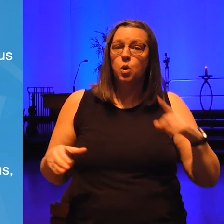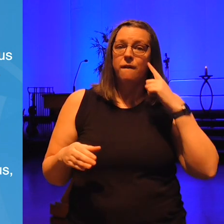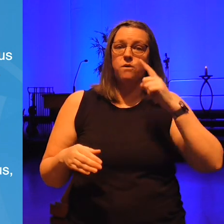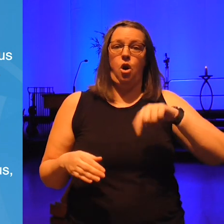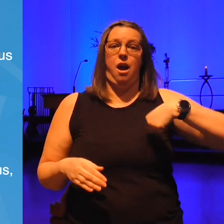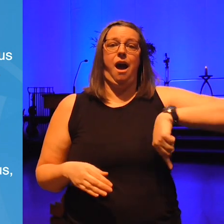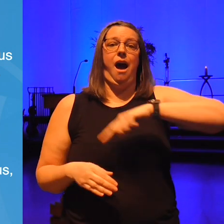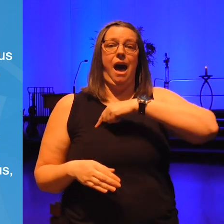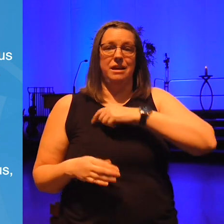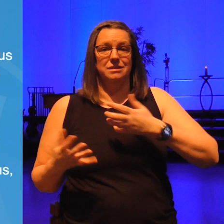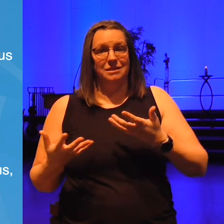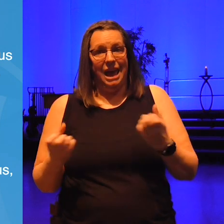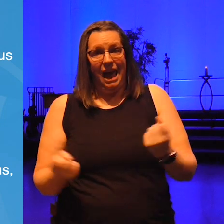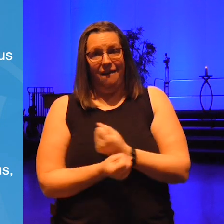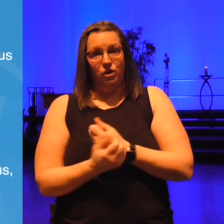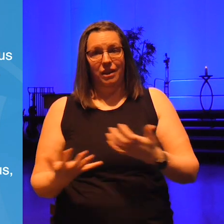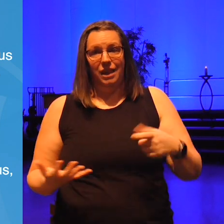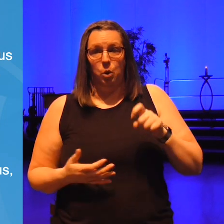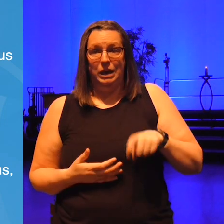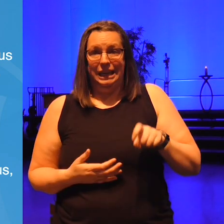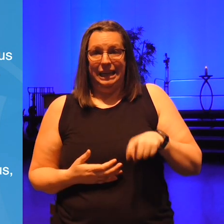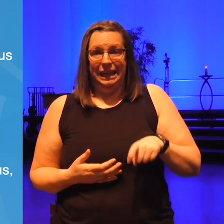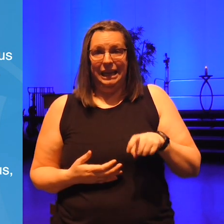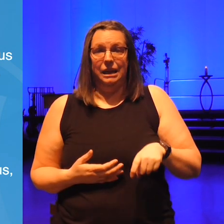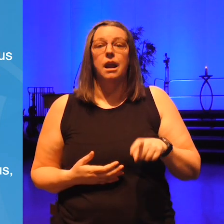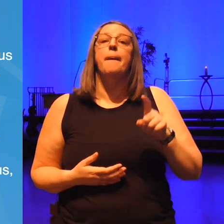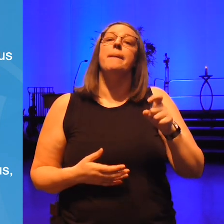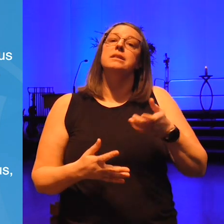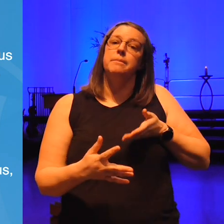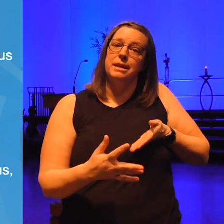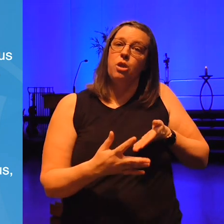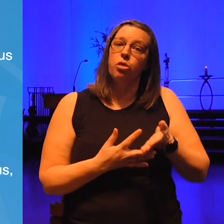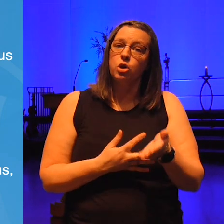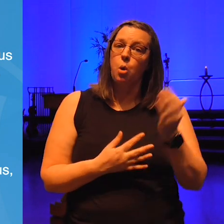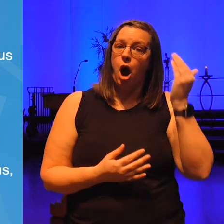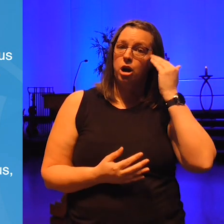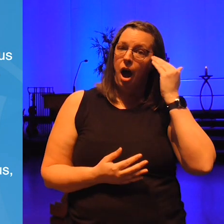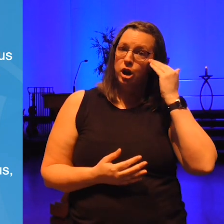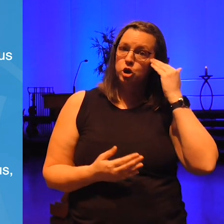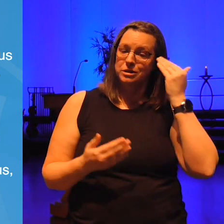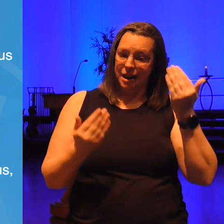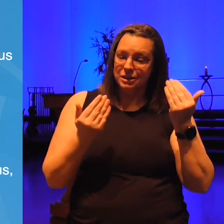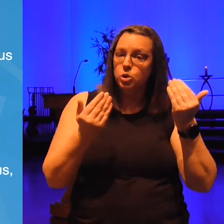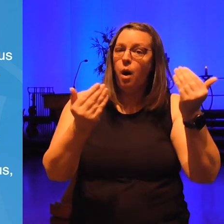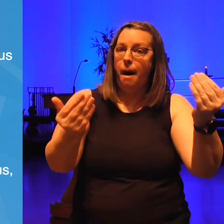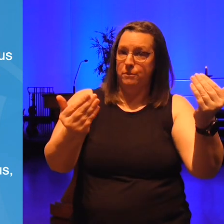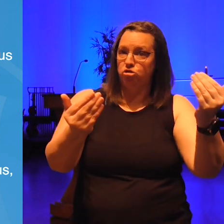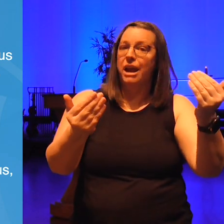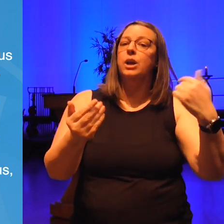done since it must pass through our Consciousness to operate for us us we must be conscious that it